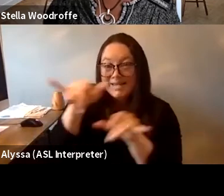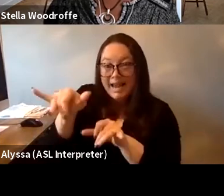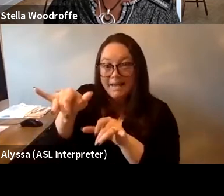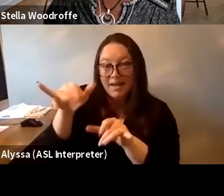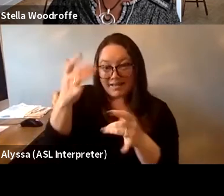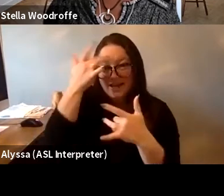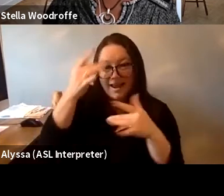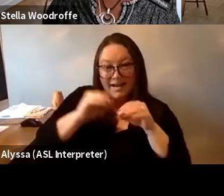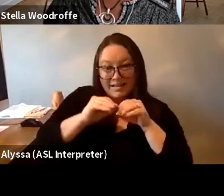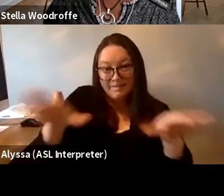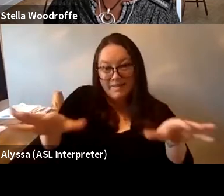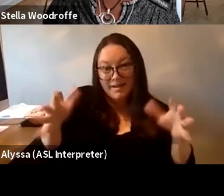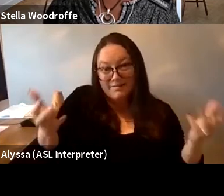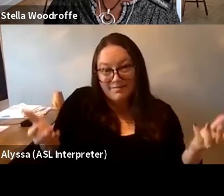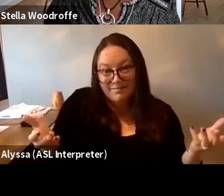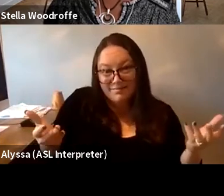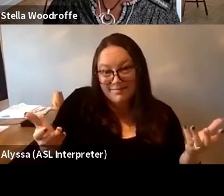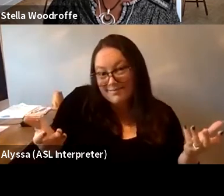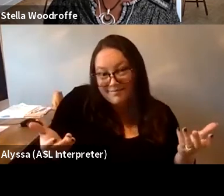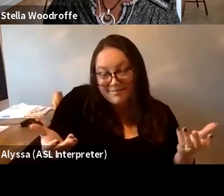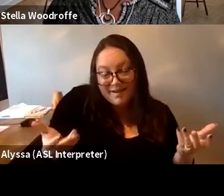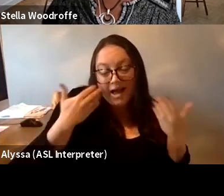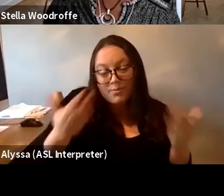teach it that way. I don't know. But it has been education is the